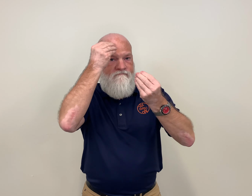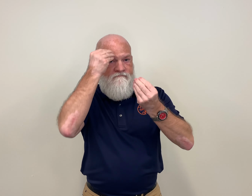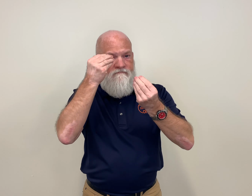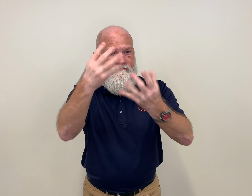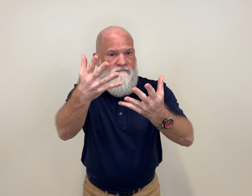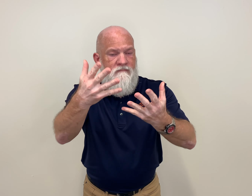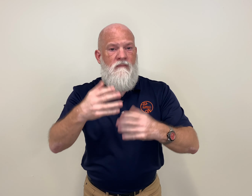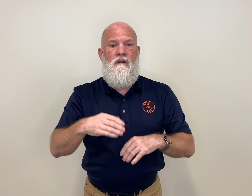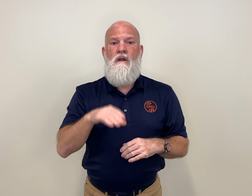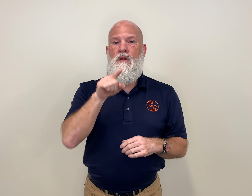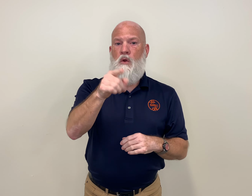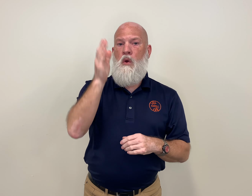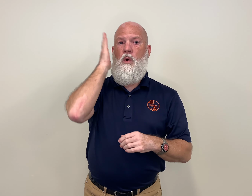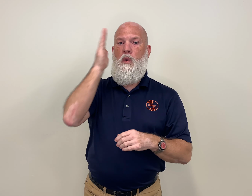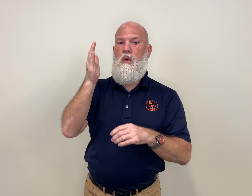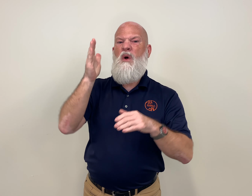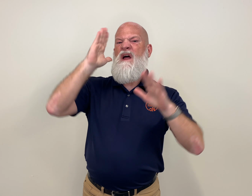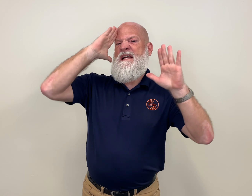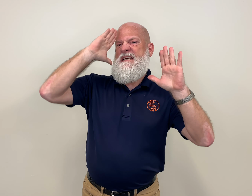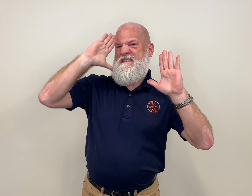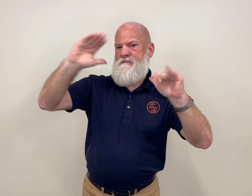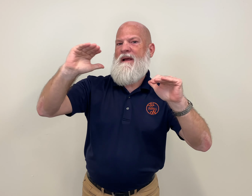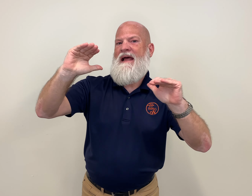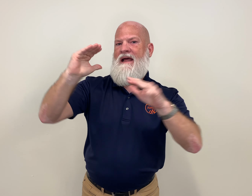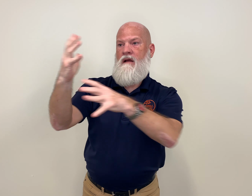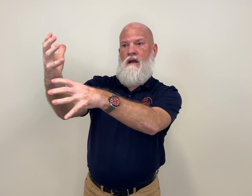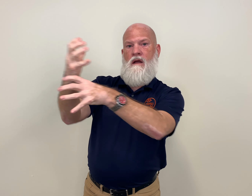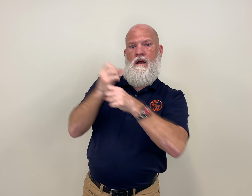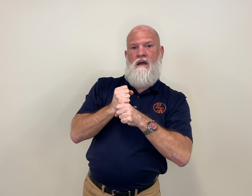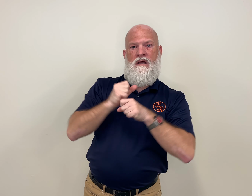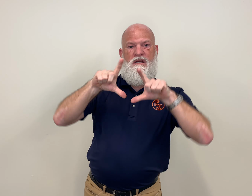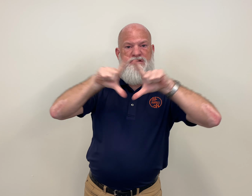You can expect to receive your check in approximately 3 weeks.